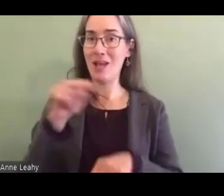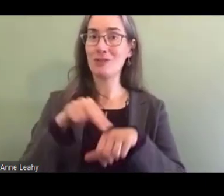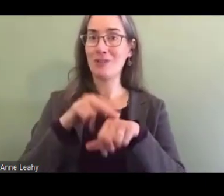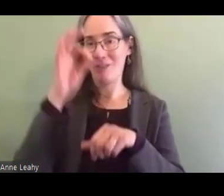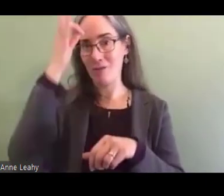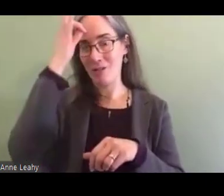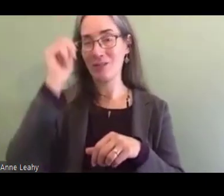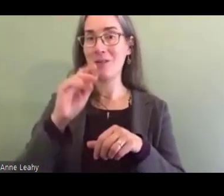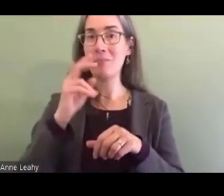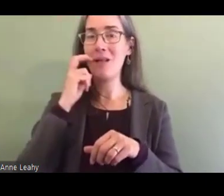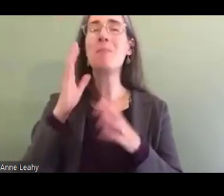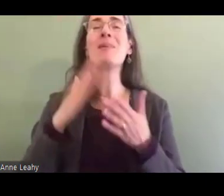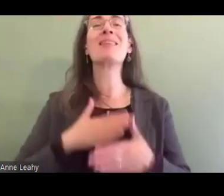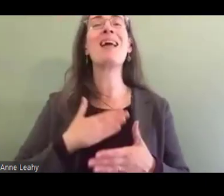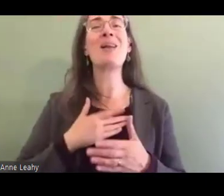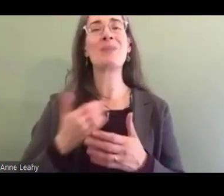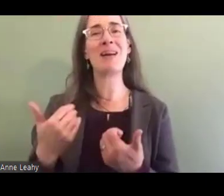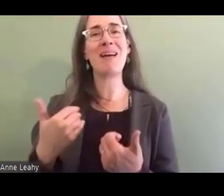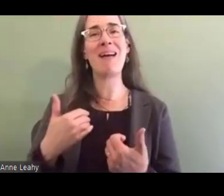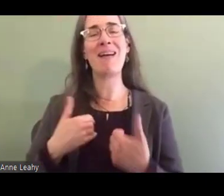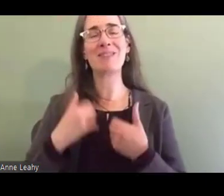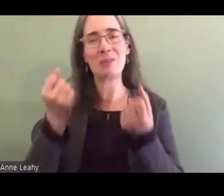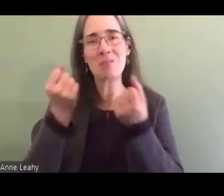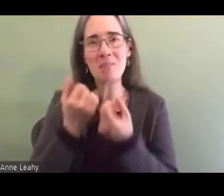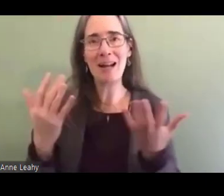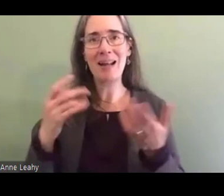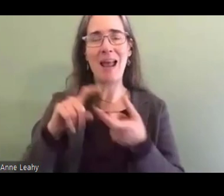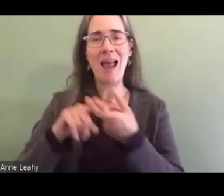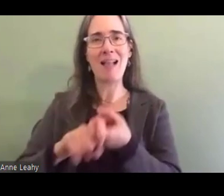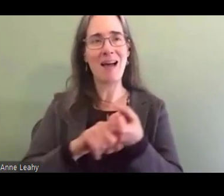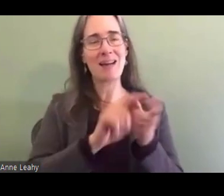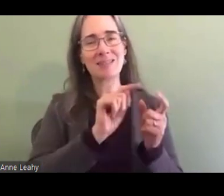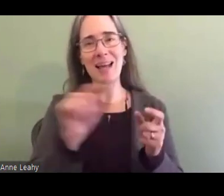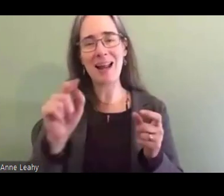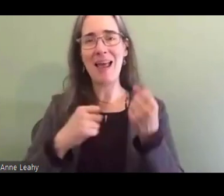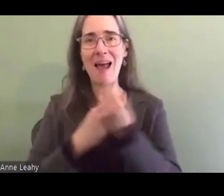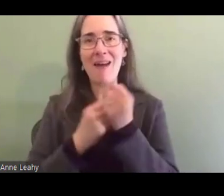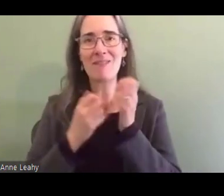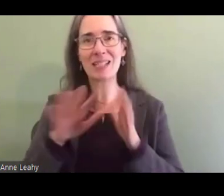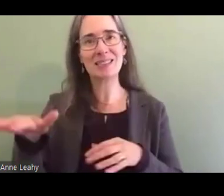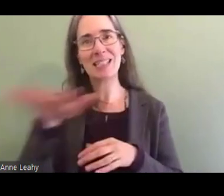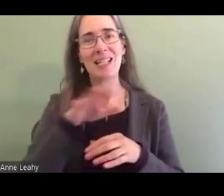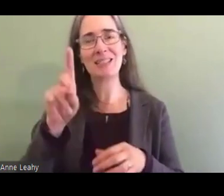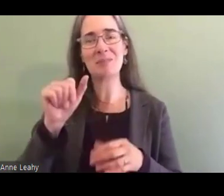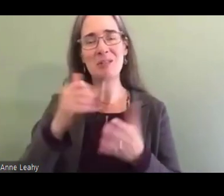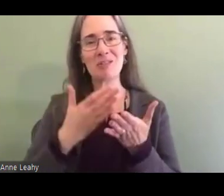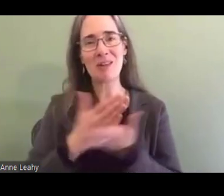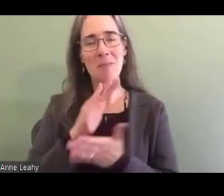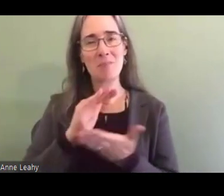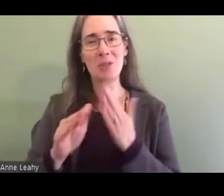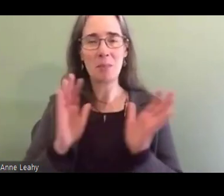I am glad we have so many allies and advocates in the disability rights community pushing on this together.